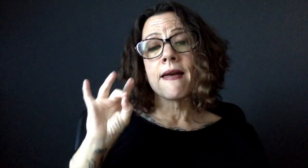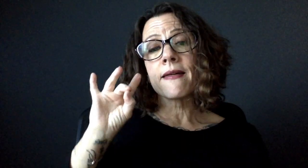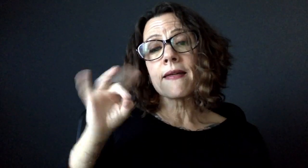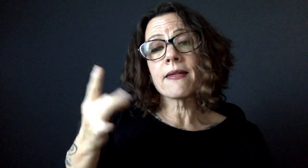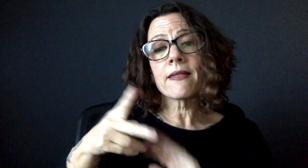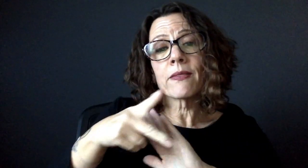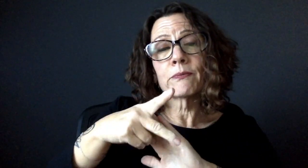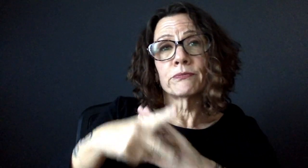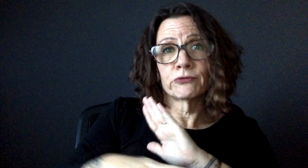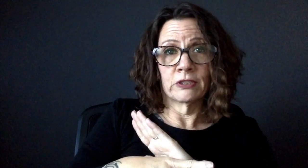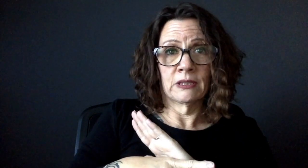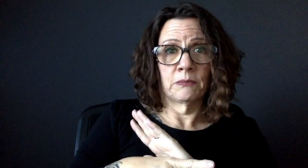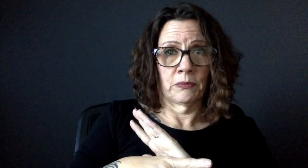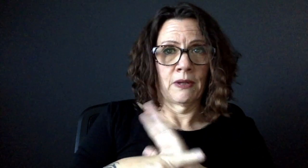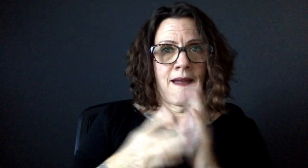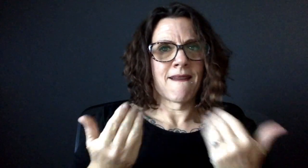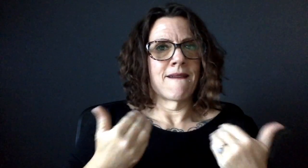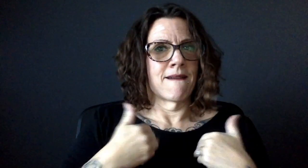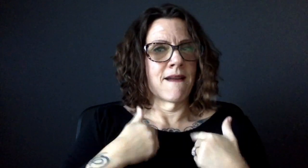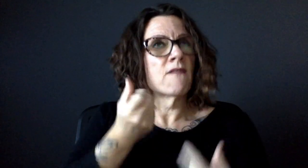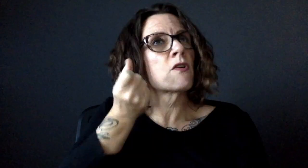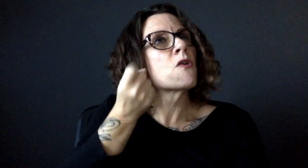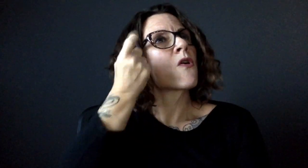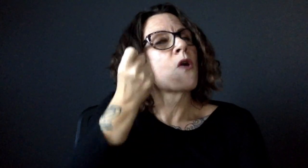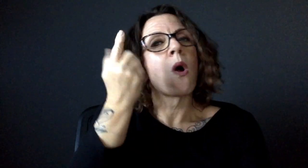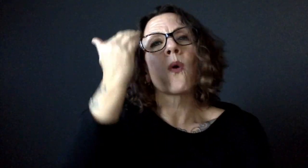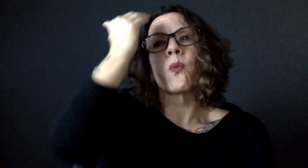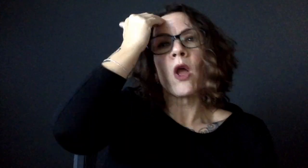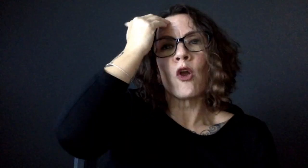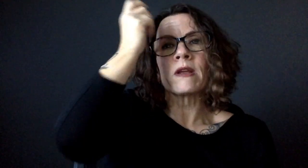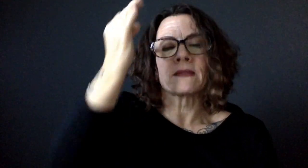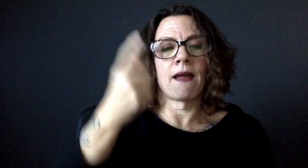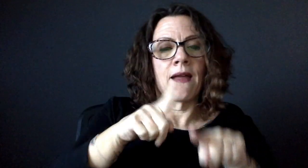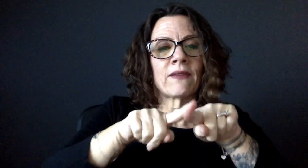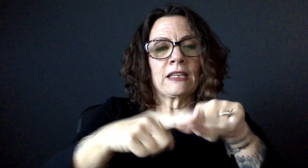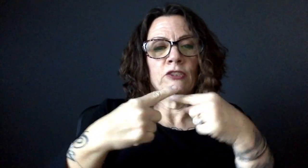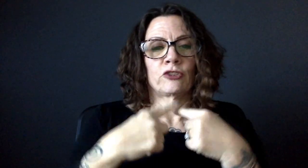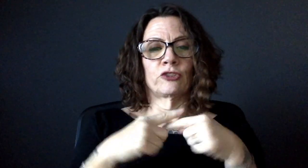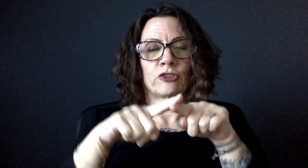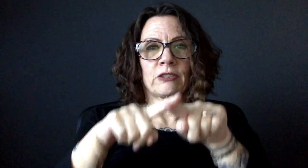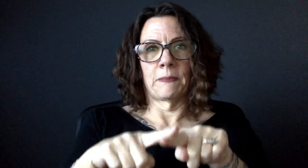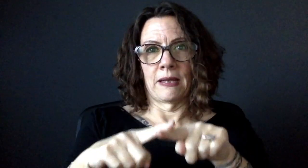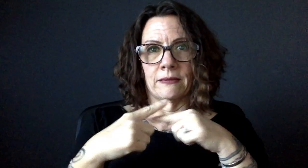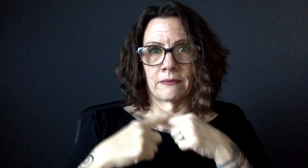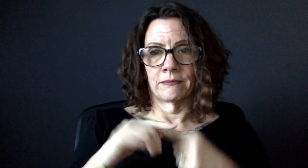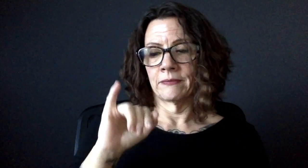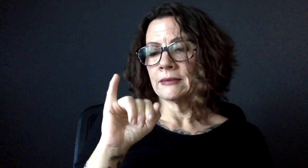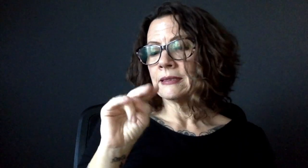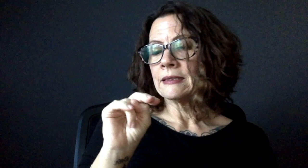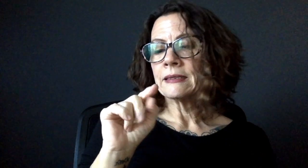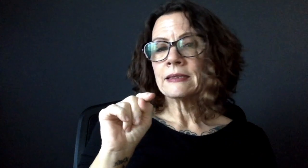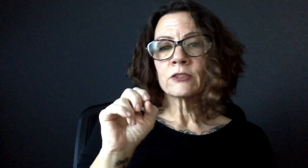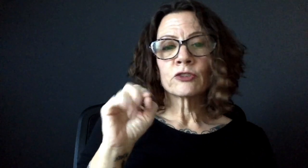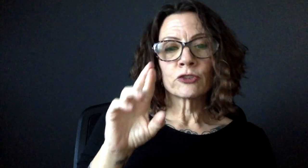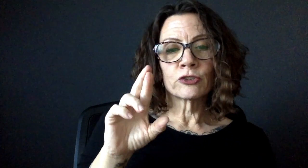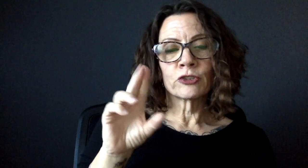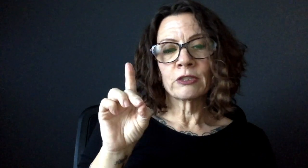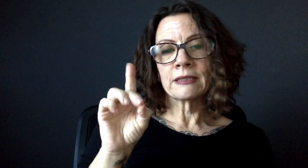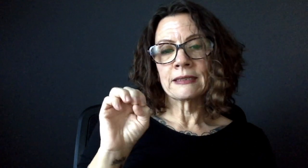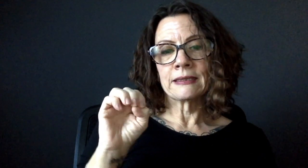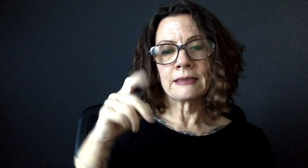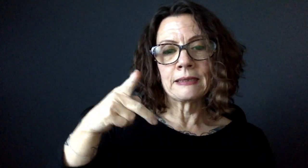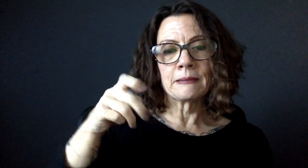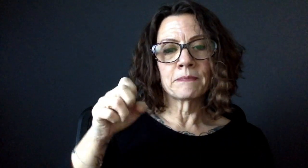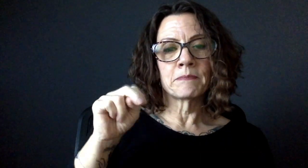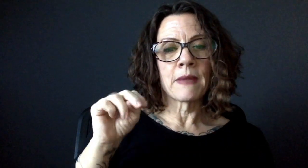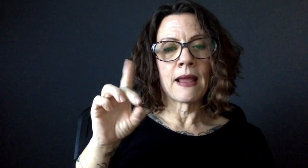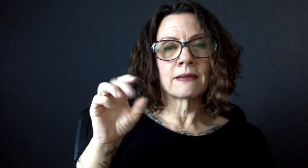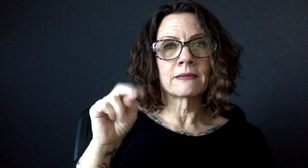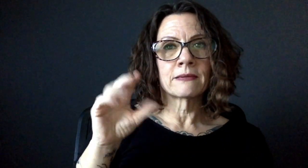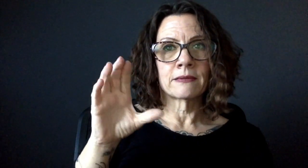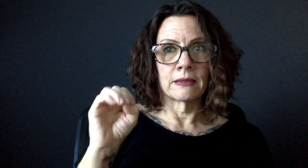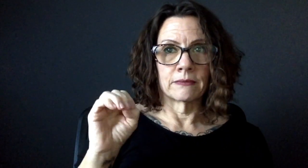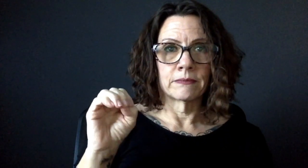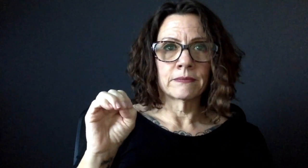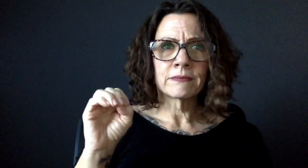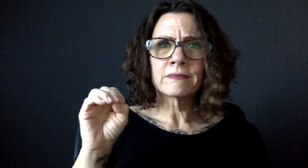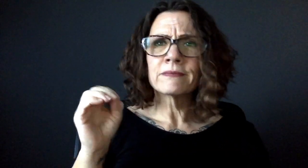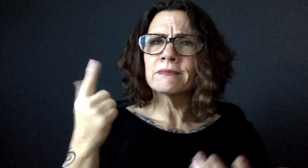Eighth we have an awareness of Interdependence,